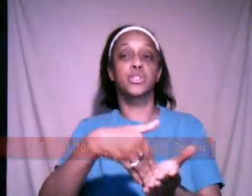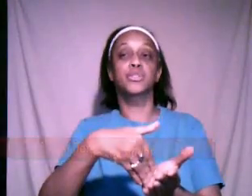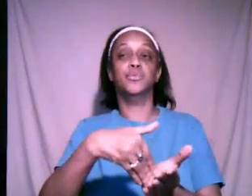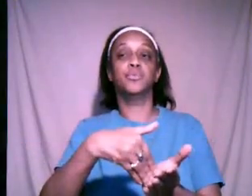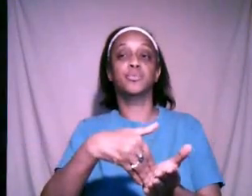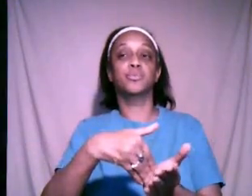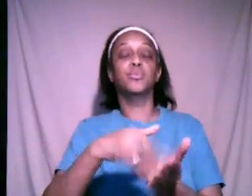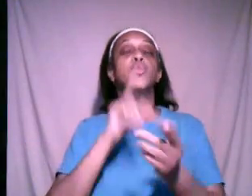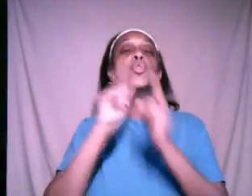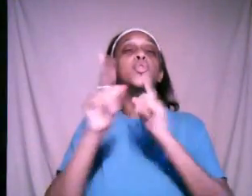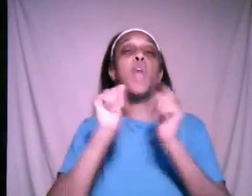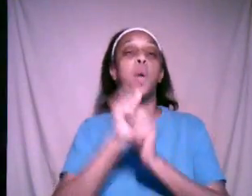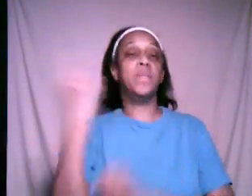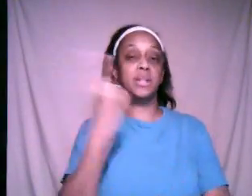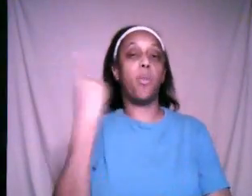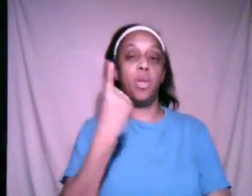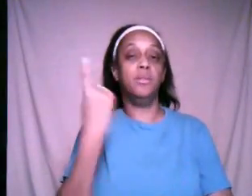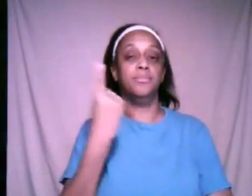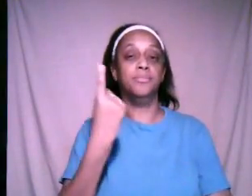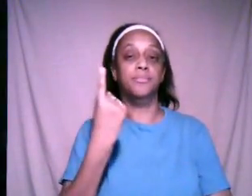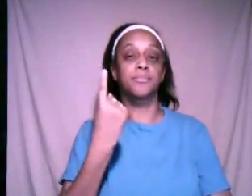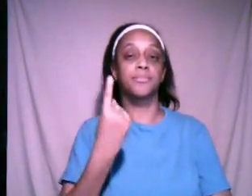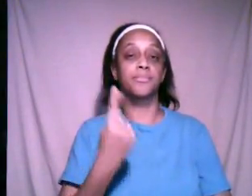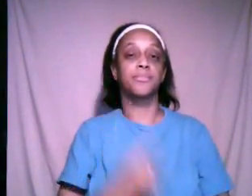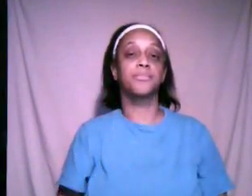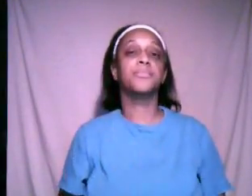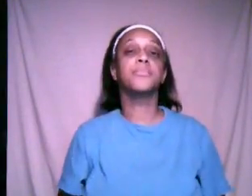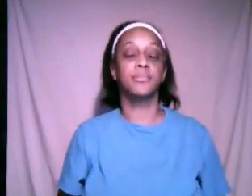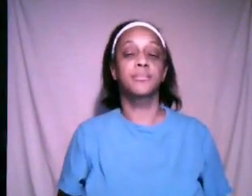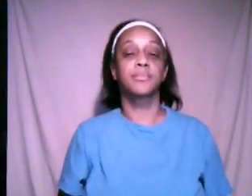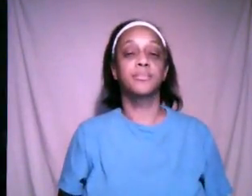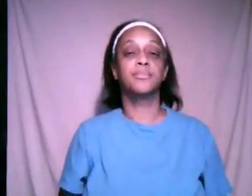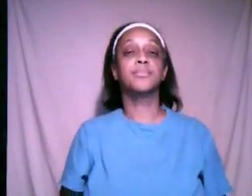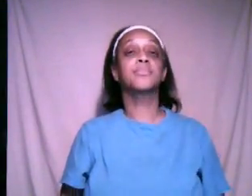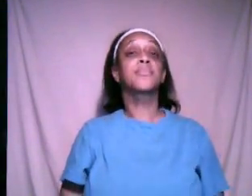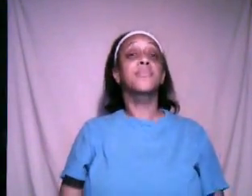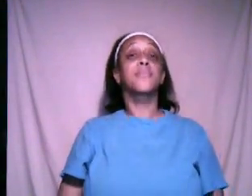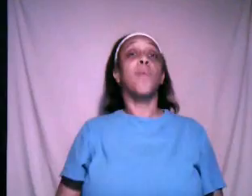to talk with someone about it.